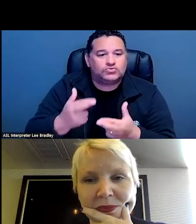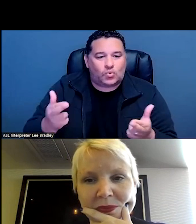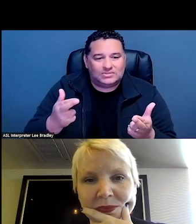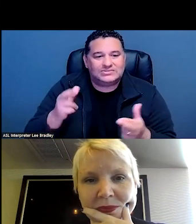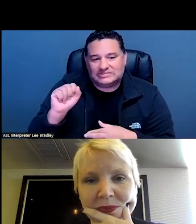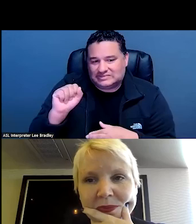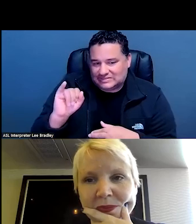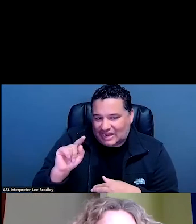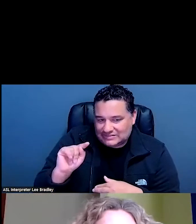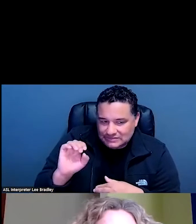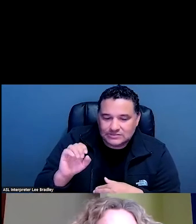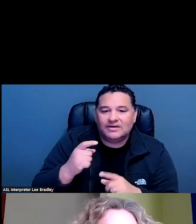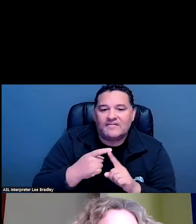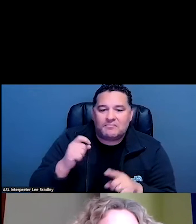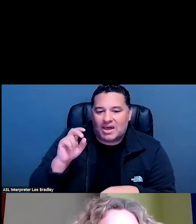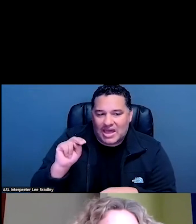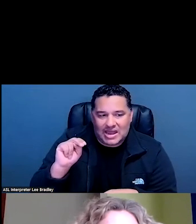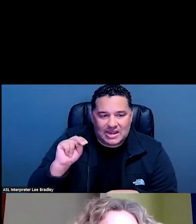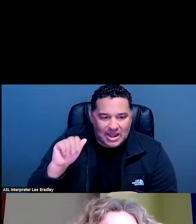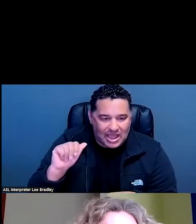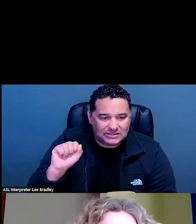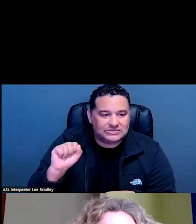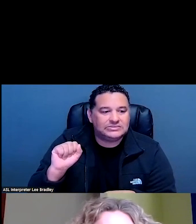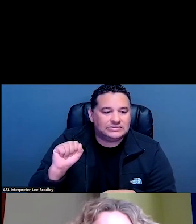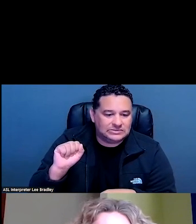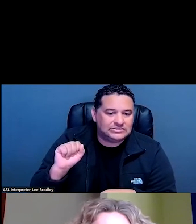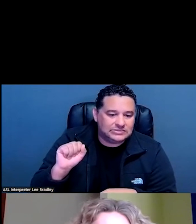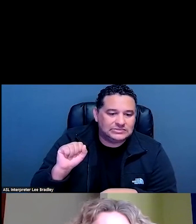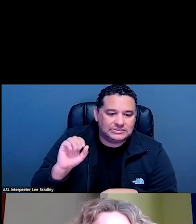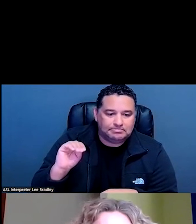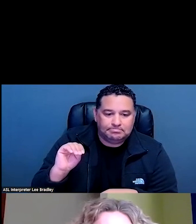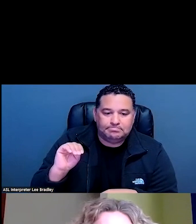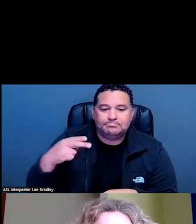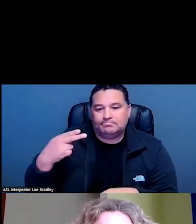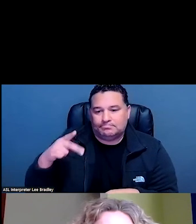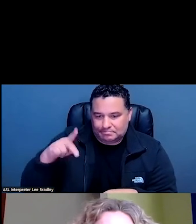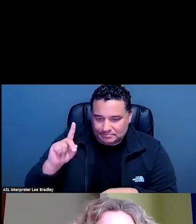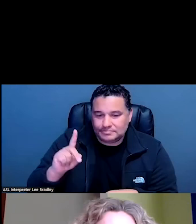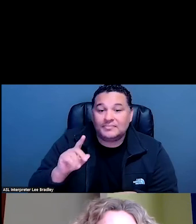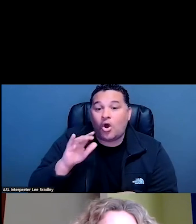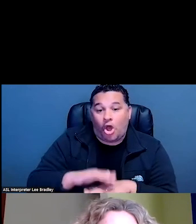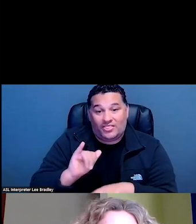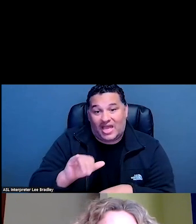JUST WANTED TO ANOUN ONE THING. YOU CAN SEE ON THE SLIDE. A 988 RESOURCE SITE. THAT'S, FROM